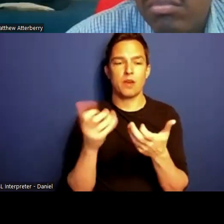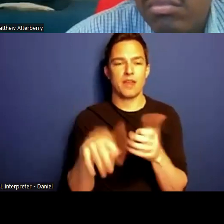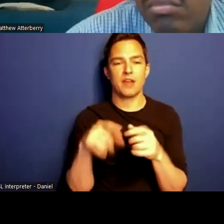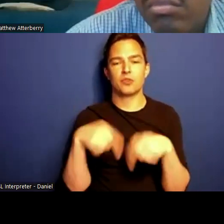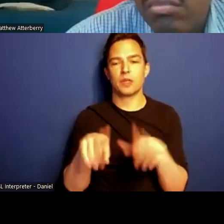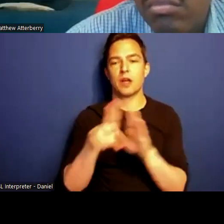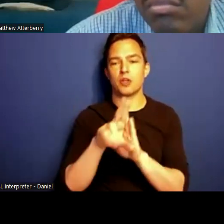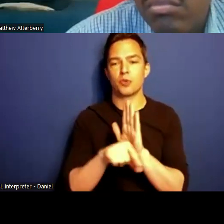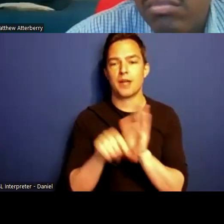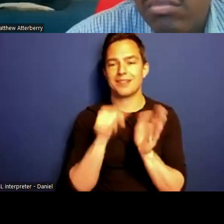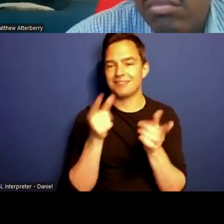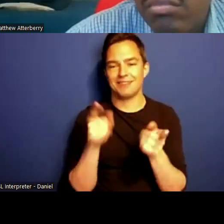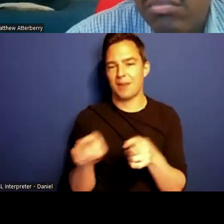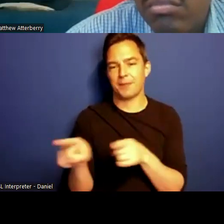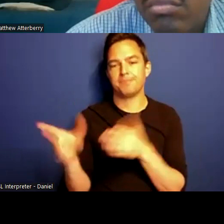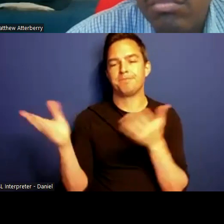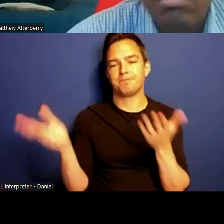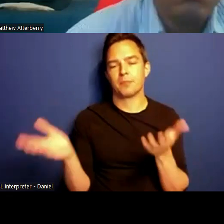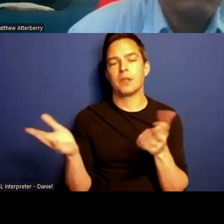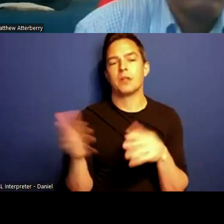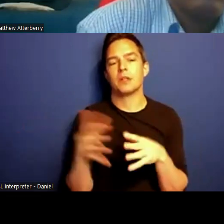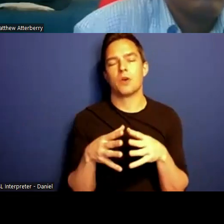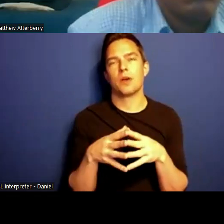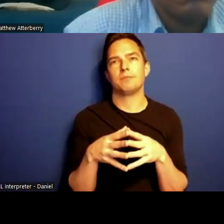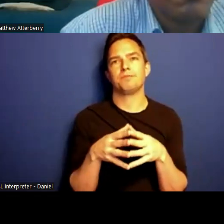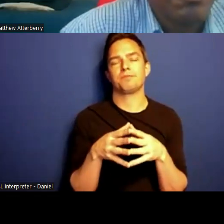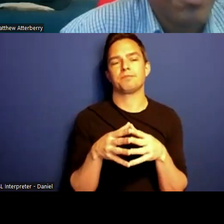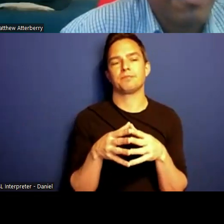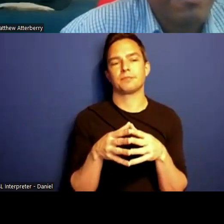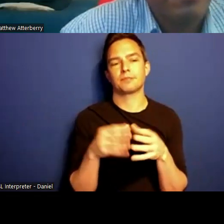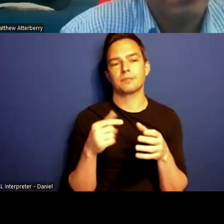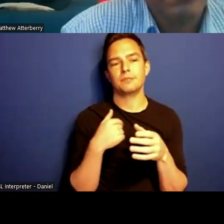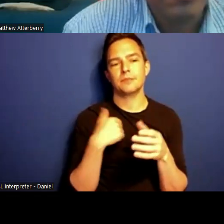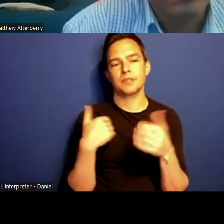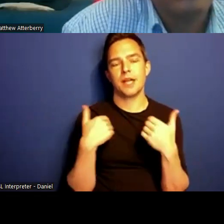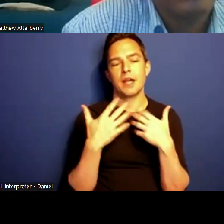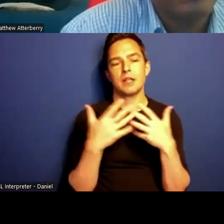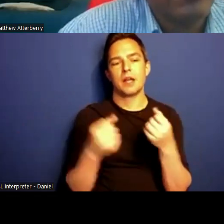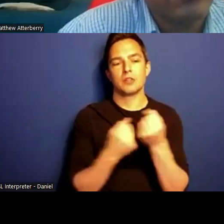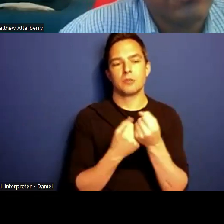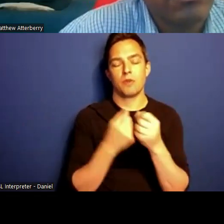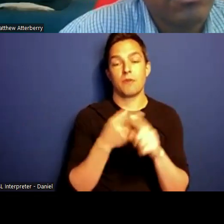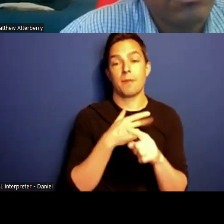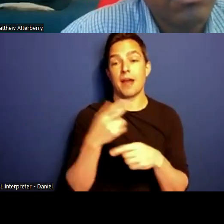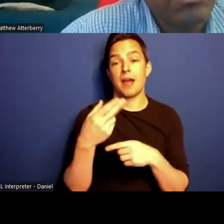come to fruition and I had a lot of support from my high school band directors that,